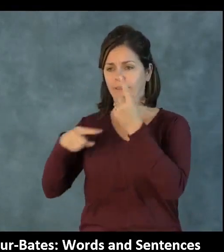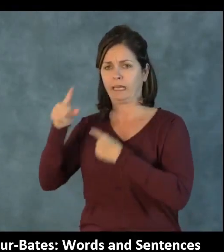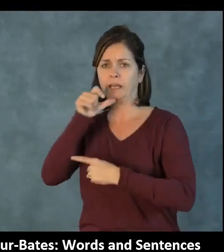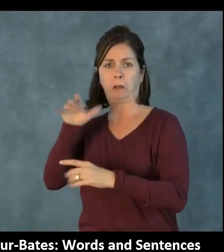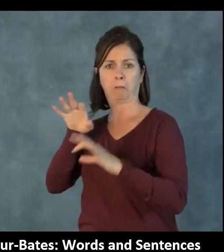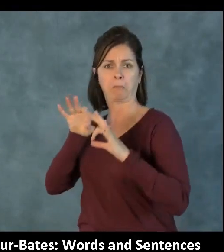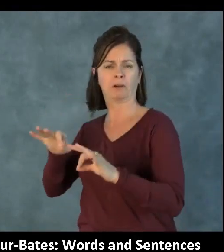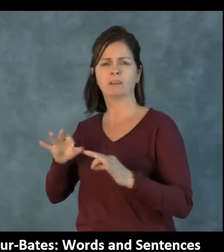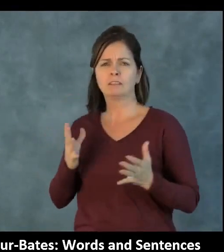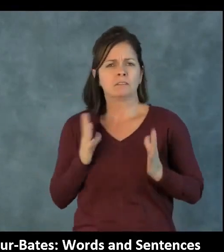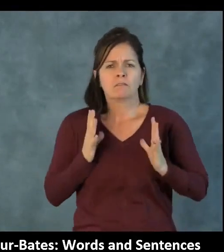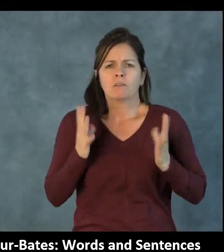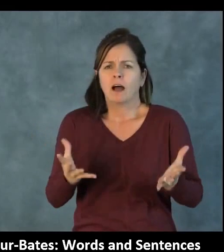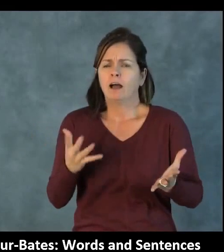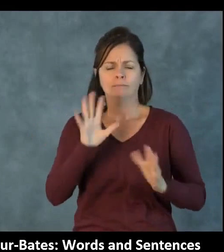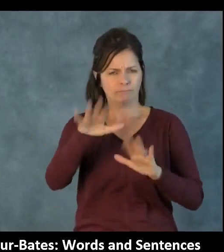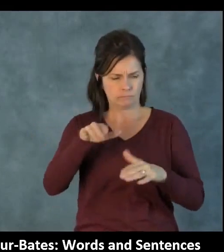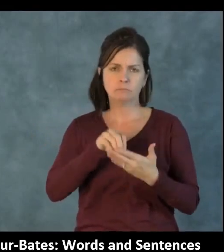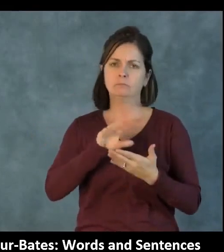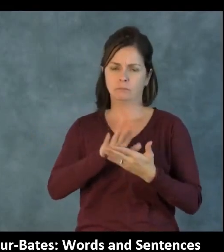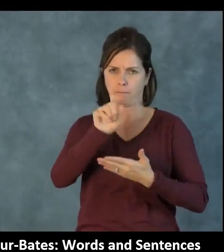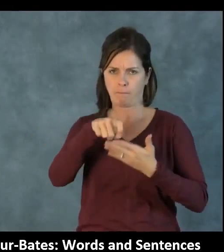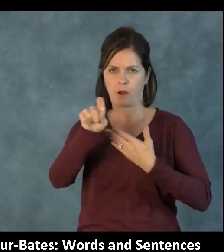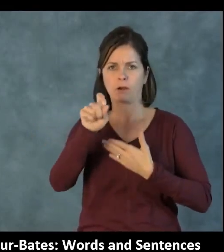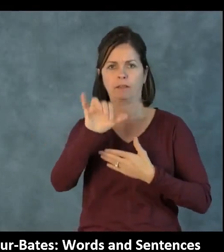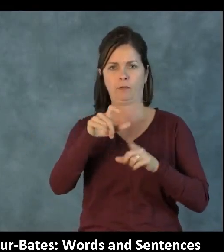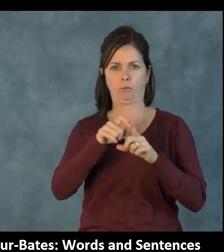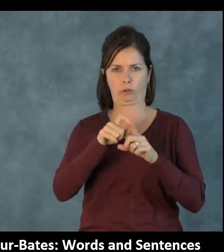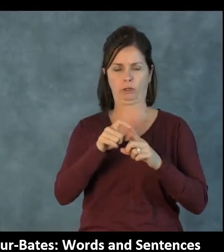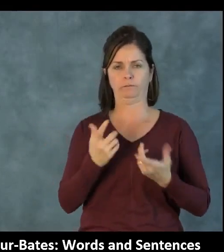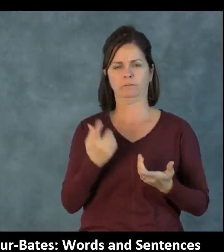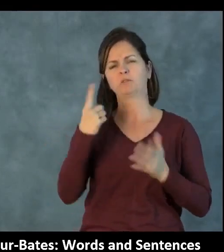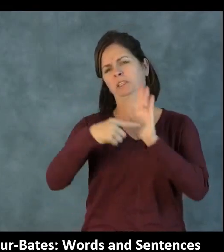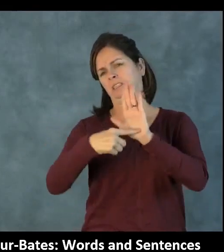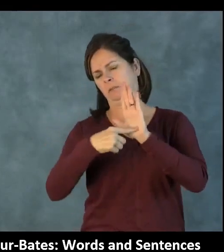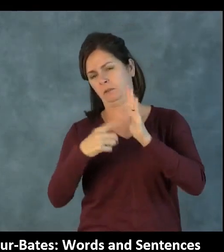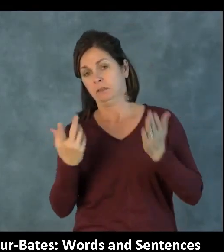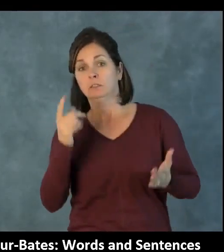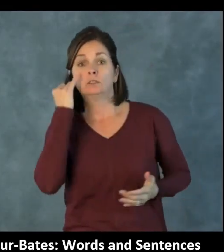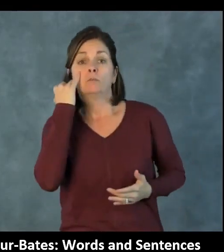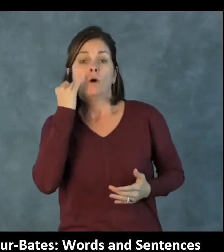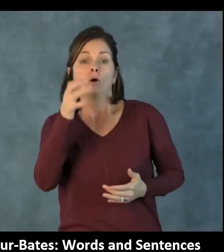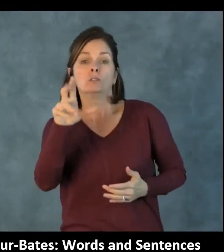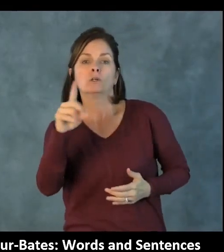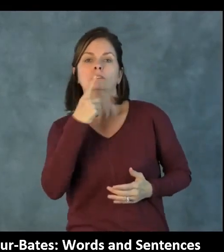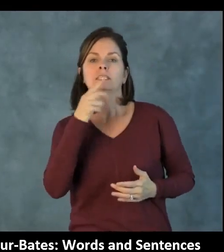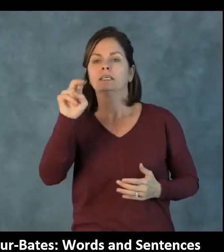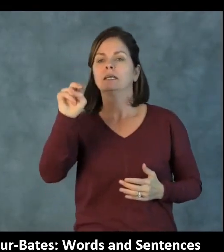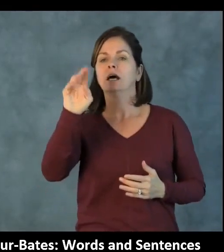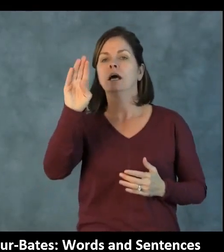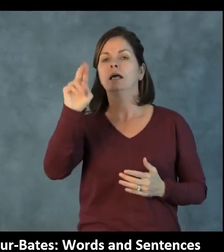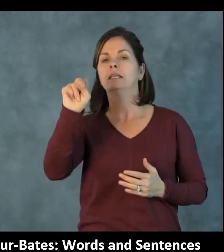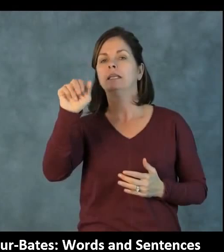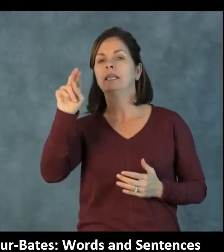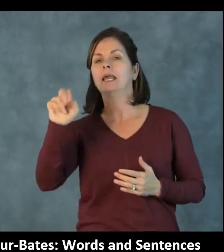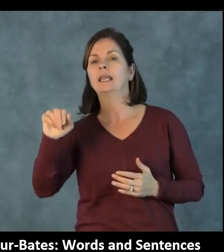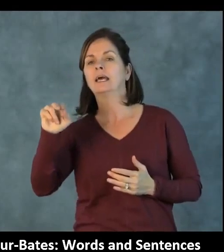perfectly. They should still go ahead and mark the word. For example, if a child is saying, "Nana" for banana,